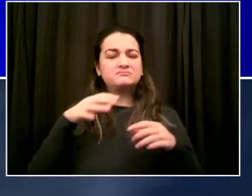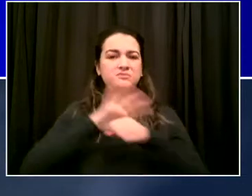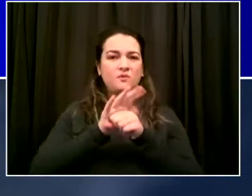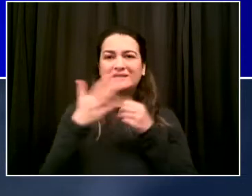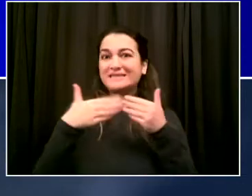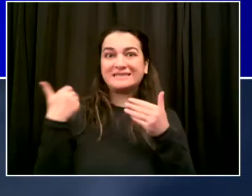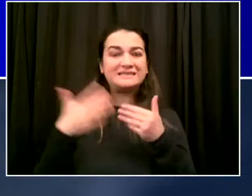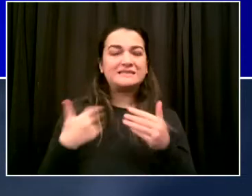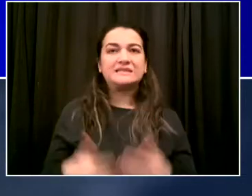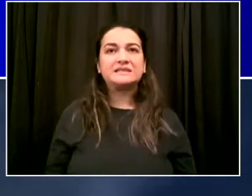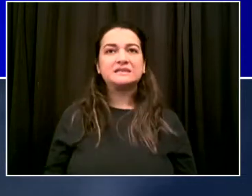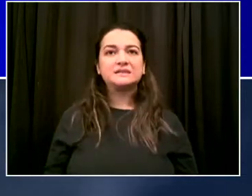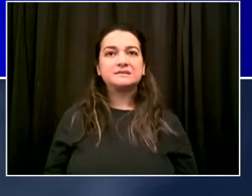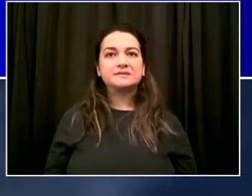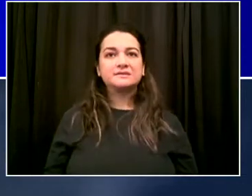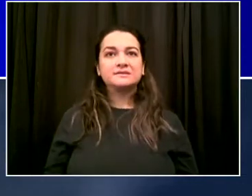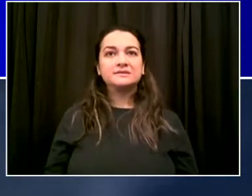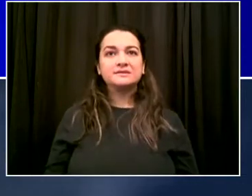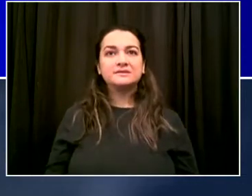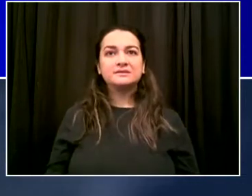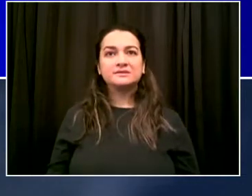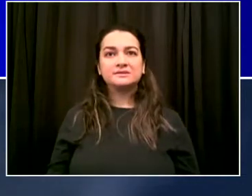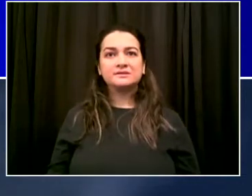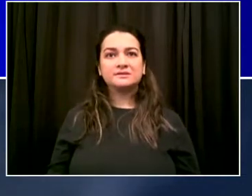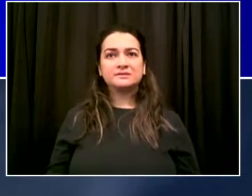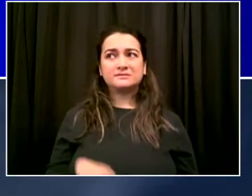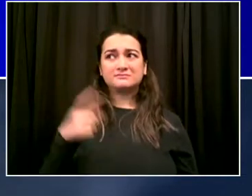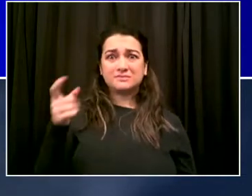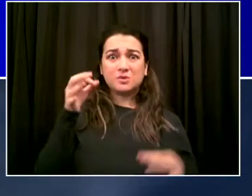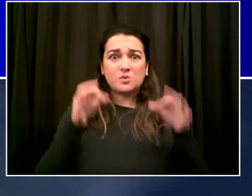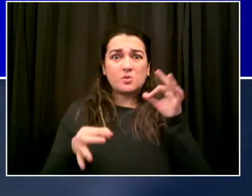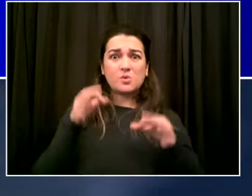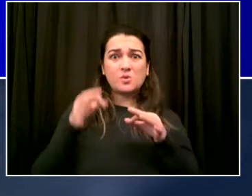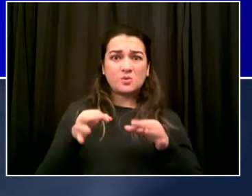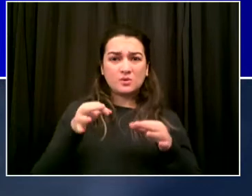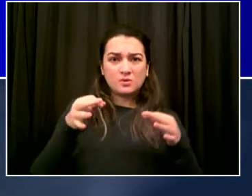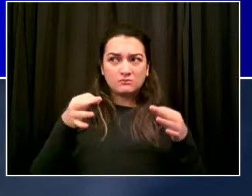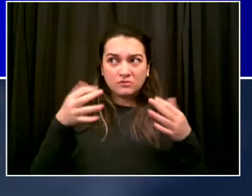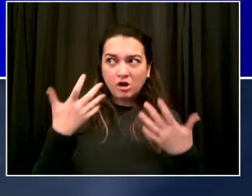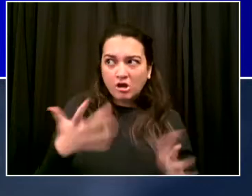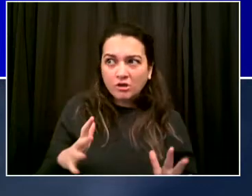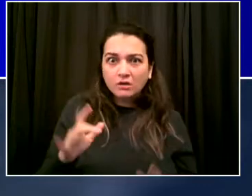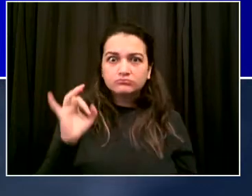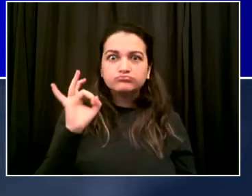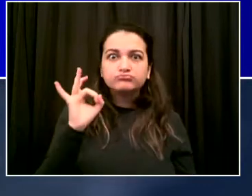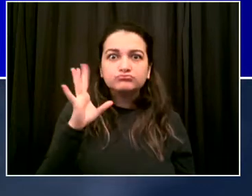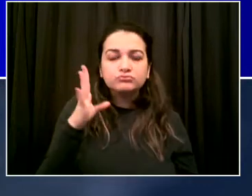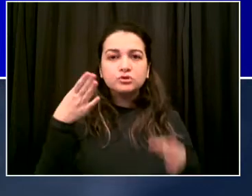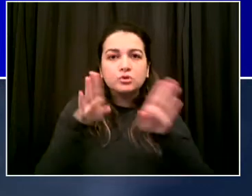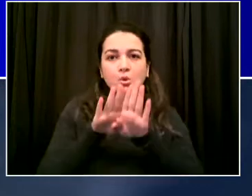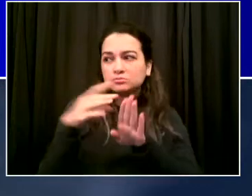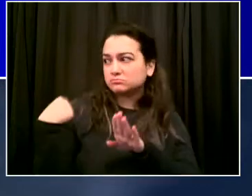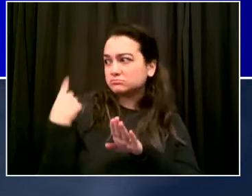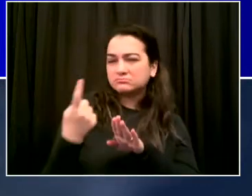WE GET RID OF THIS HUGE BAALCKOOOG F CASES. OUR CRIMINAL JUSTICE SYSTEM IT IS ALMOST BEEN A YEAR SINCE IT HAS FUNCTIONED NORMALLY.